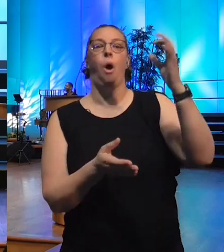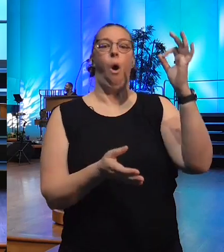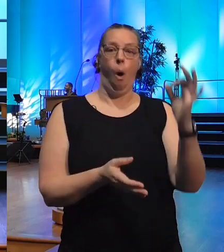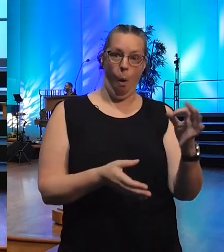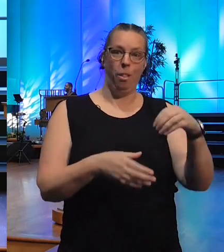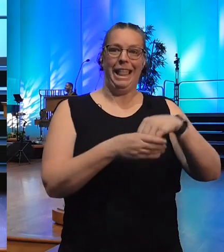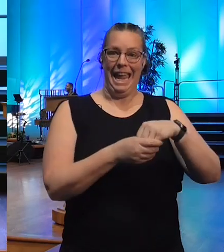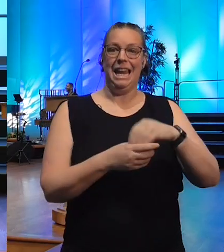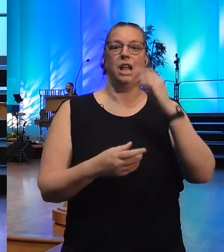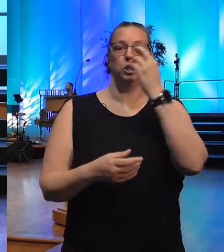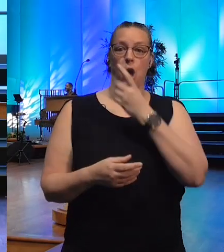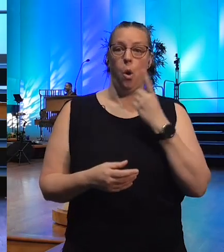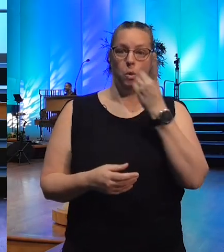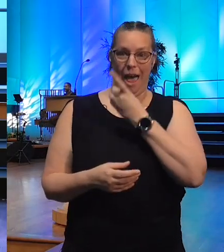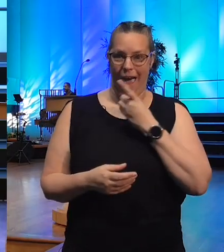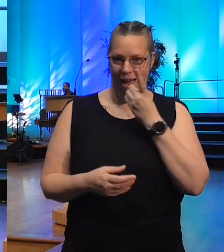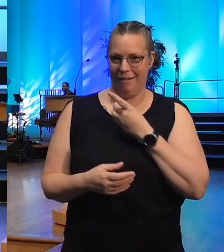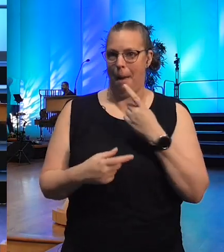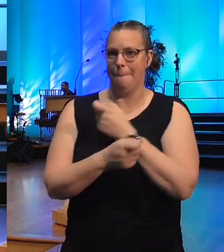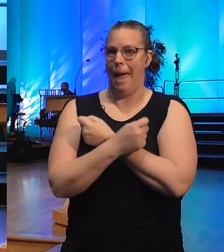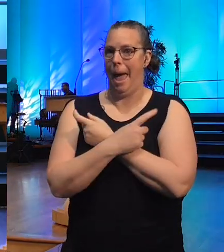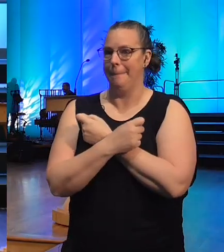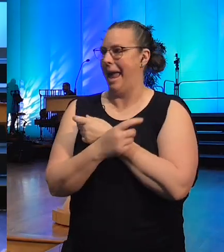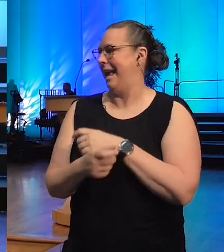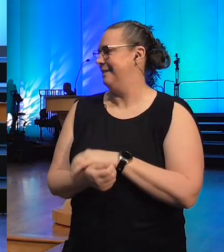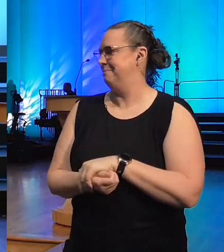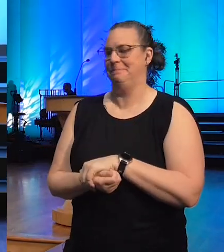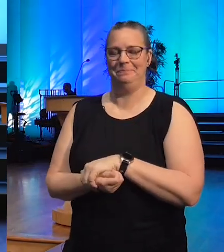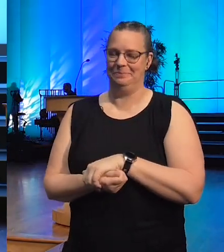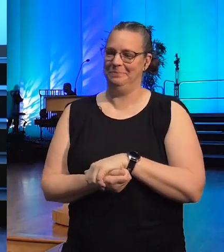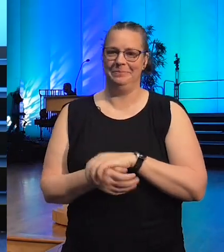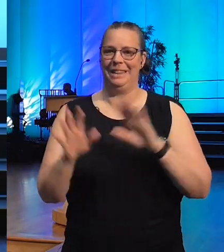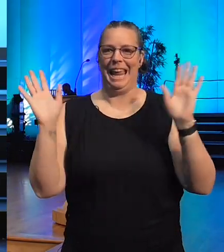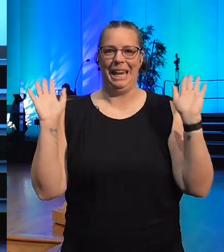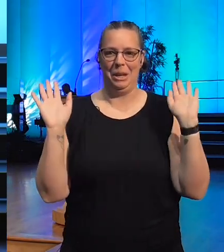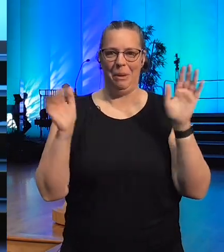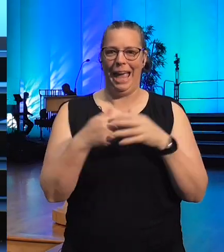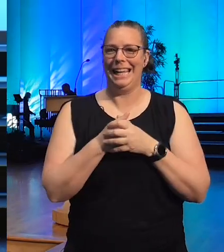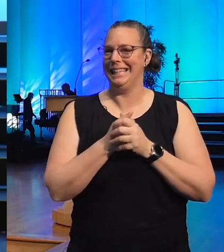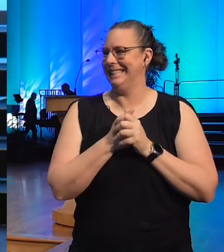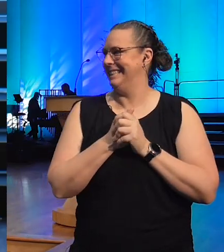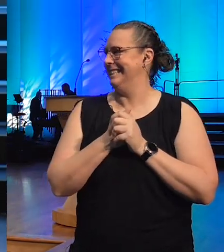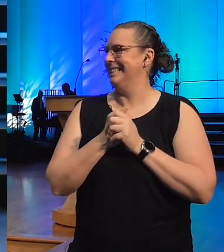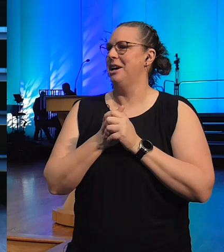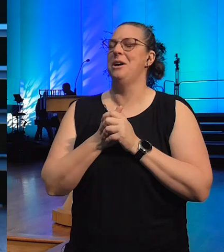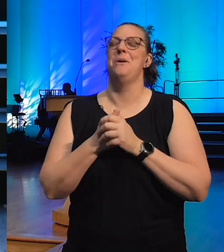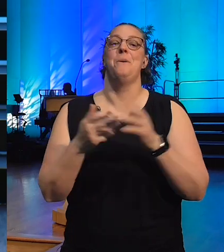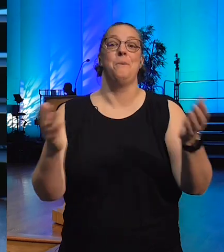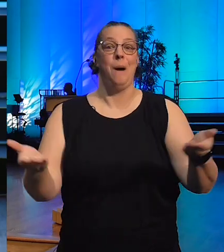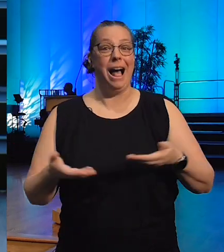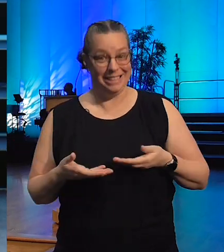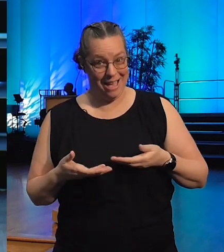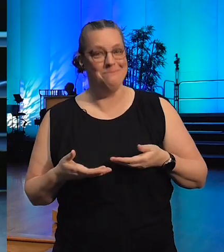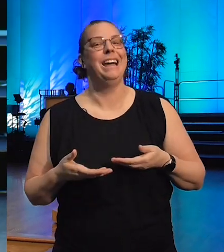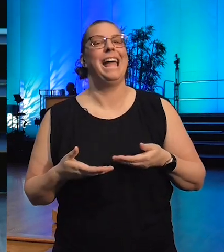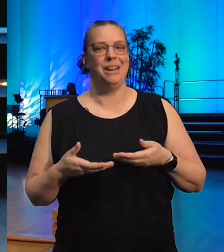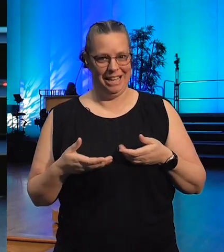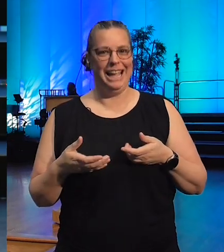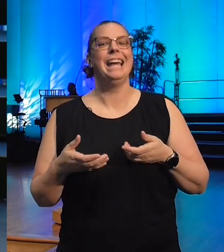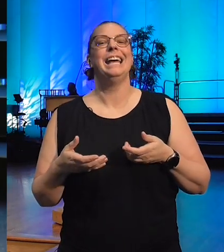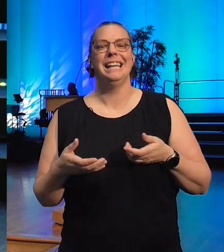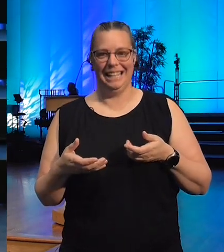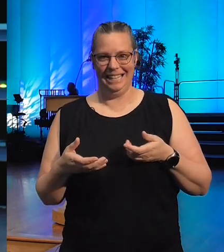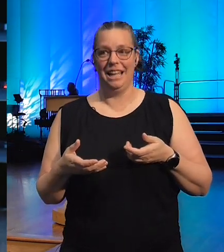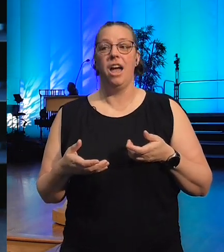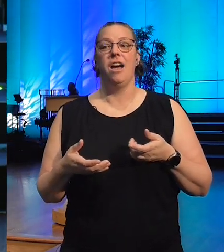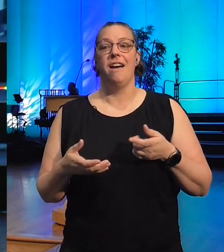ah she's Batman Batman's Batman my ey Church a wonderful place for spirituality or odd U